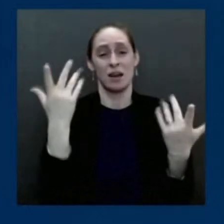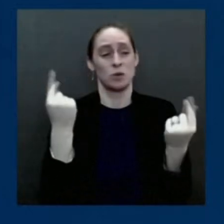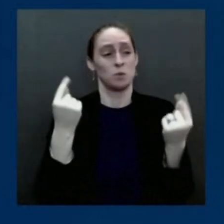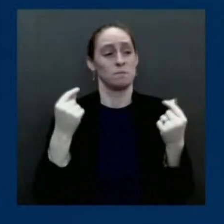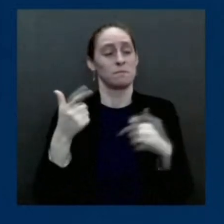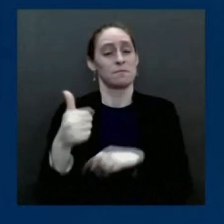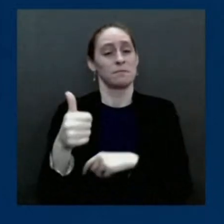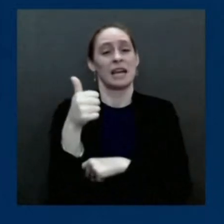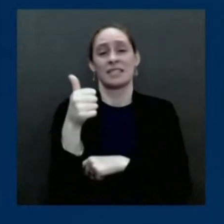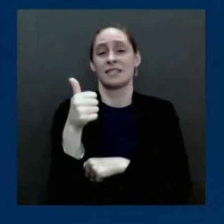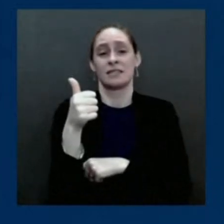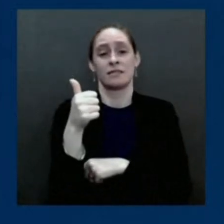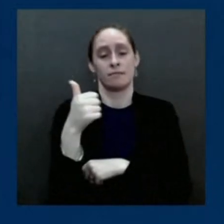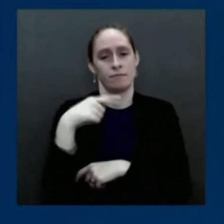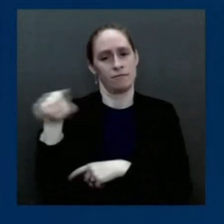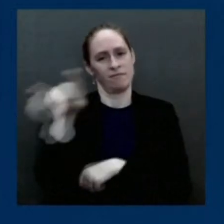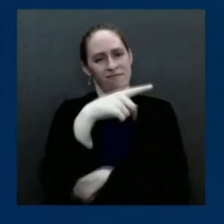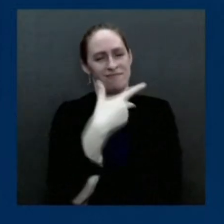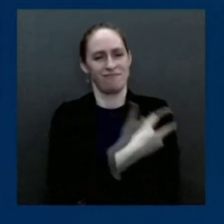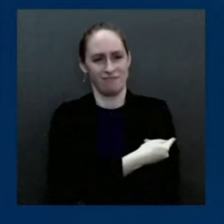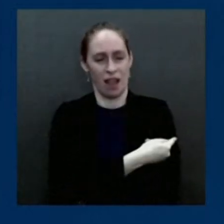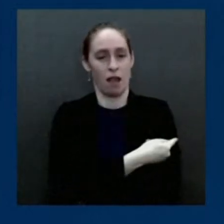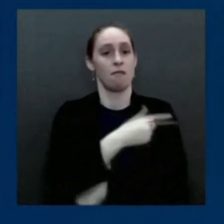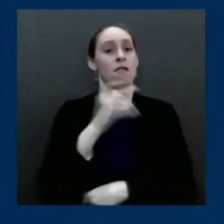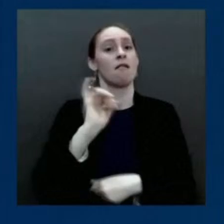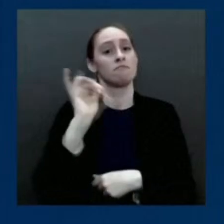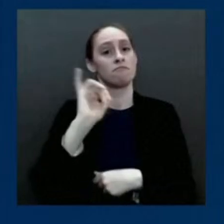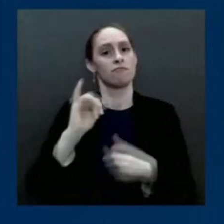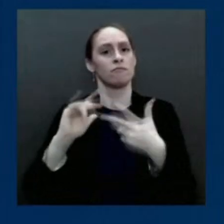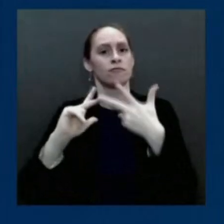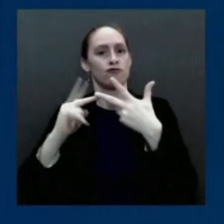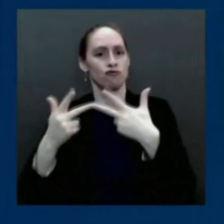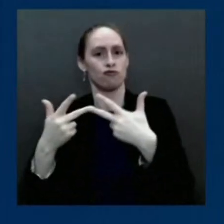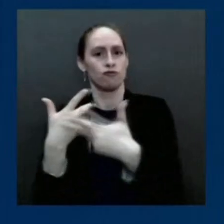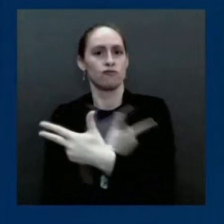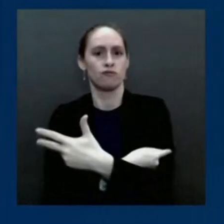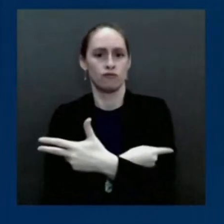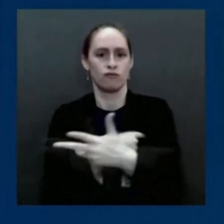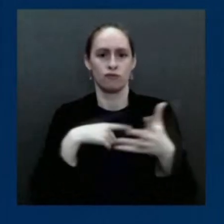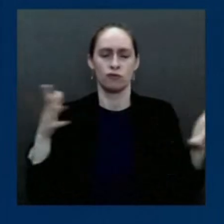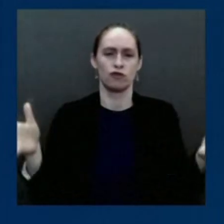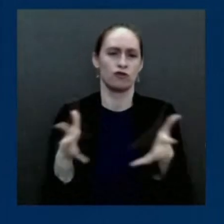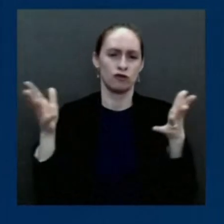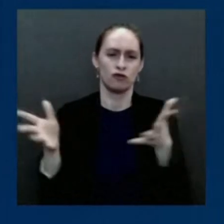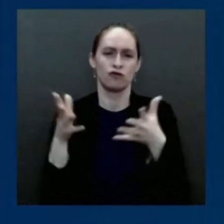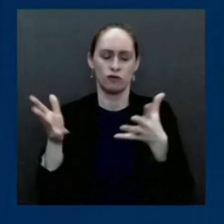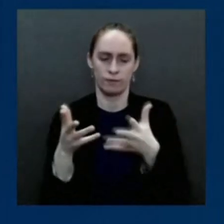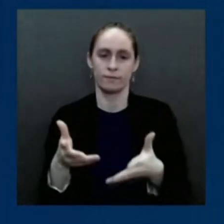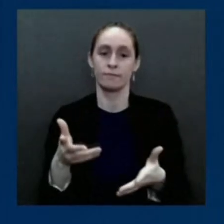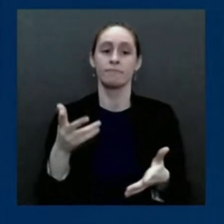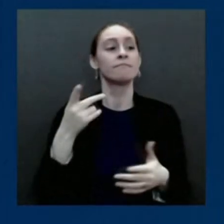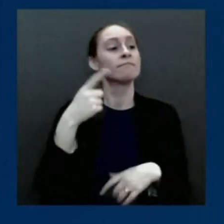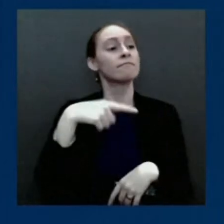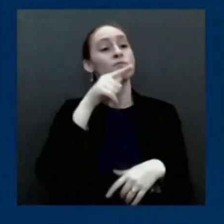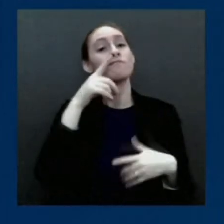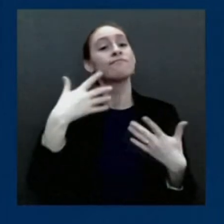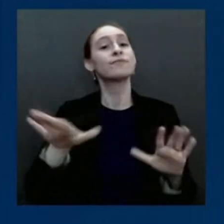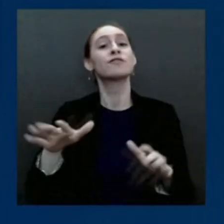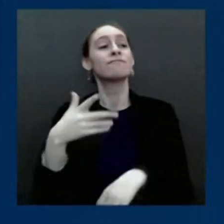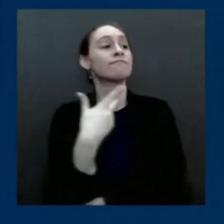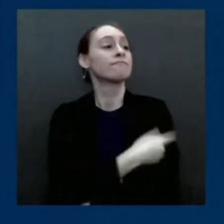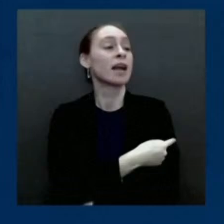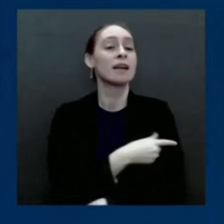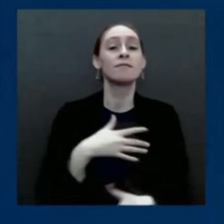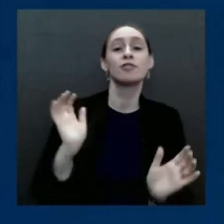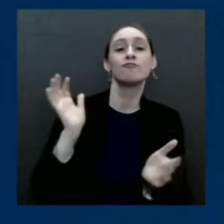THOSE ELIGIBLE IT MEANS GETTING